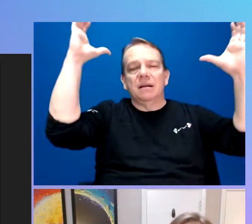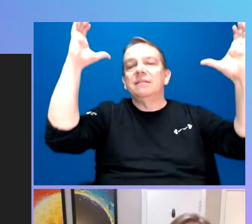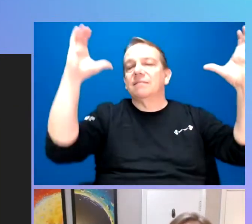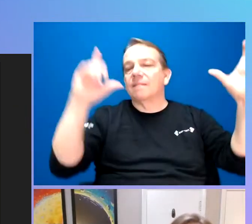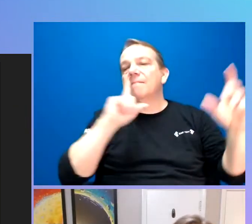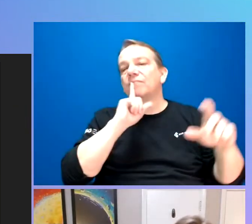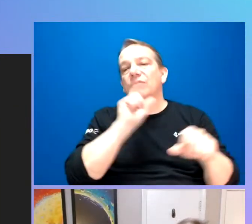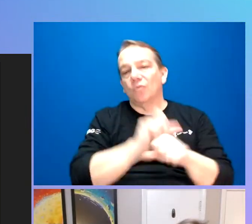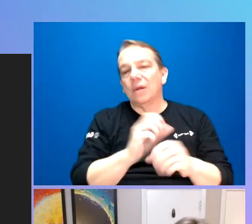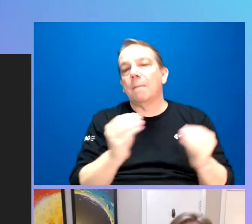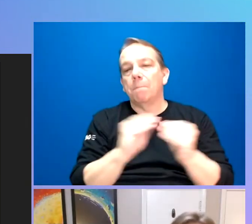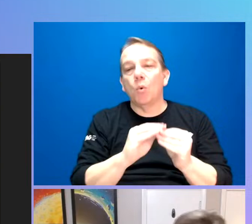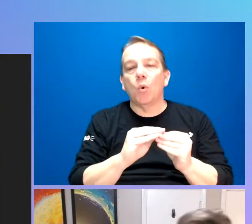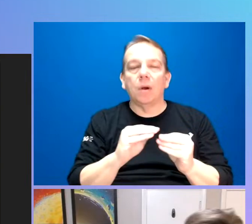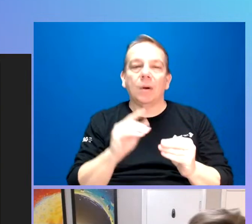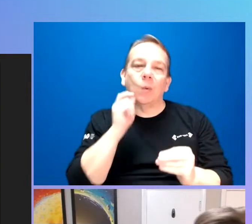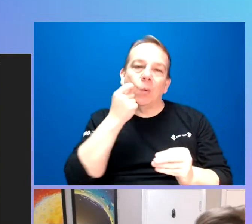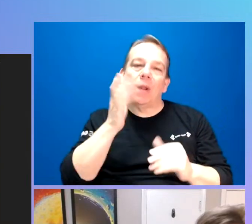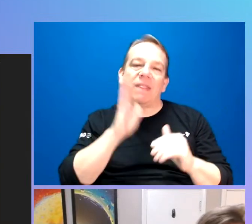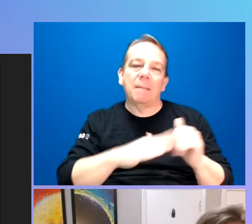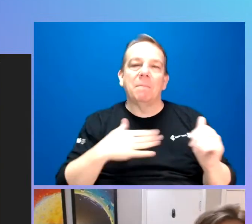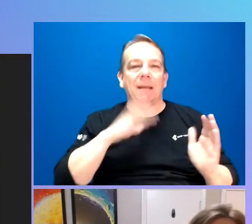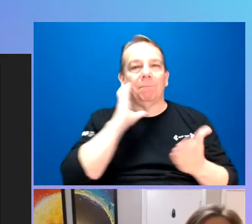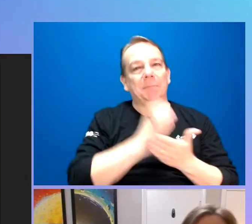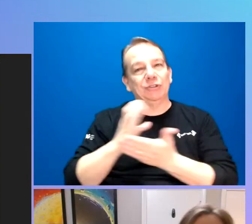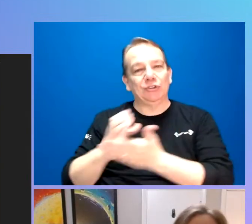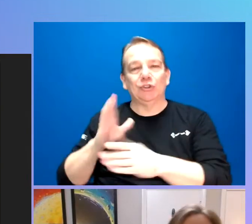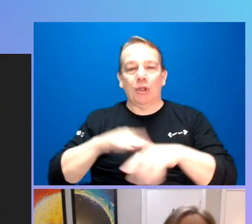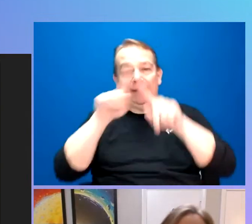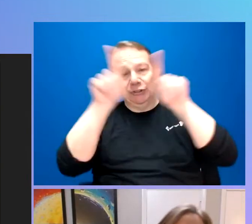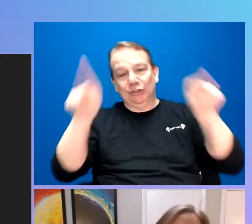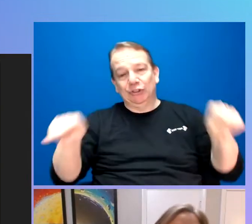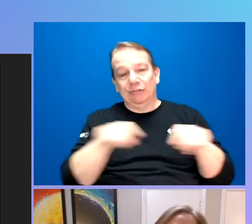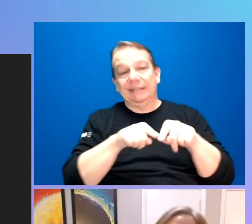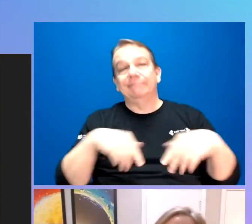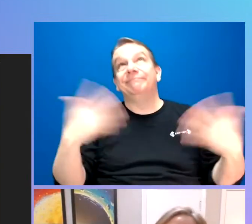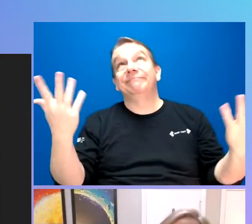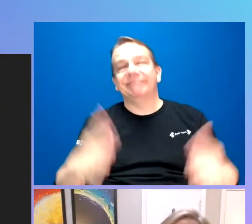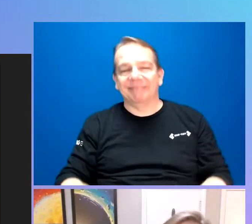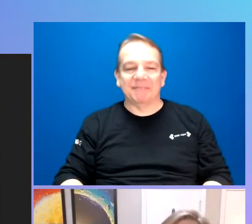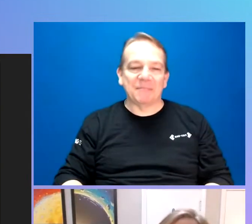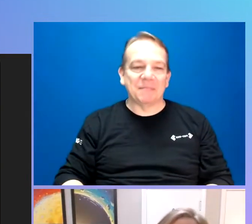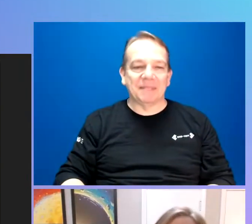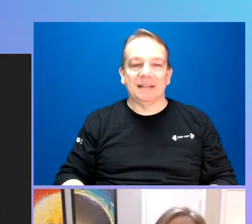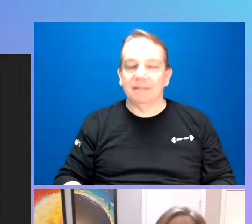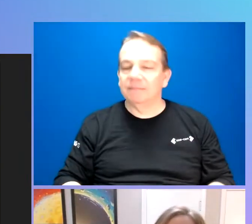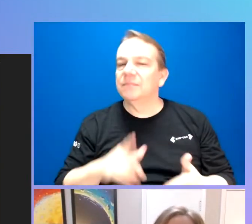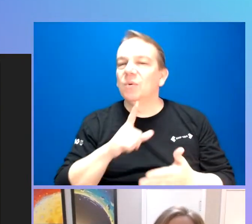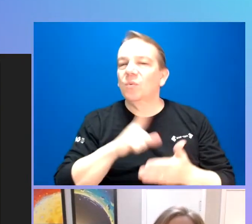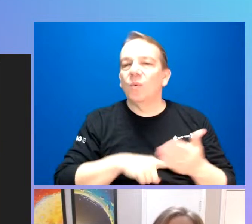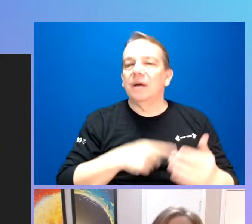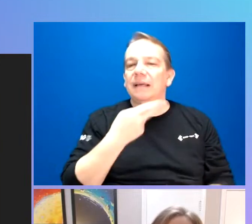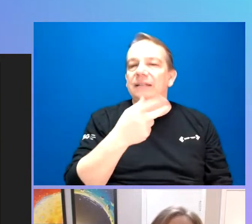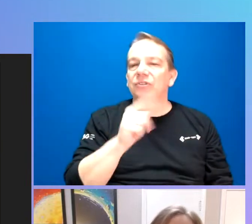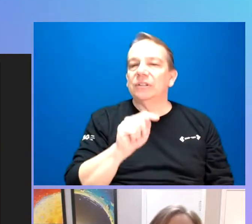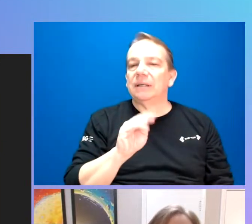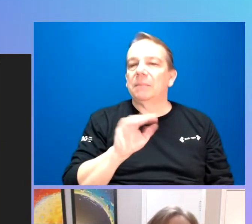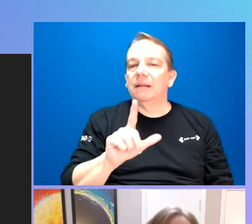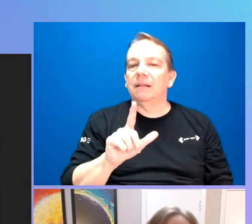probably much cooler than my illustrations were. All right,